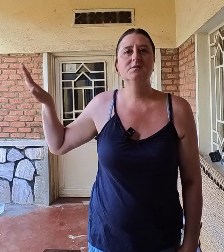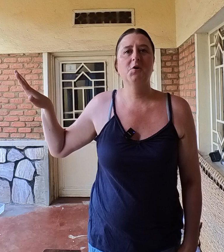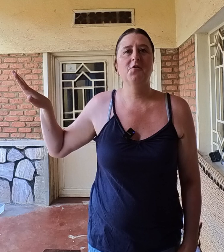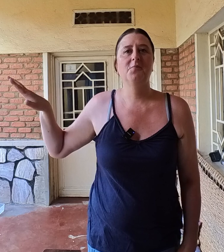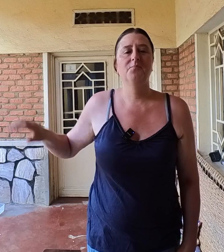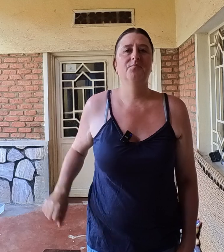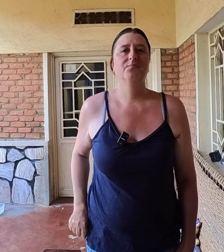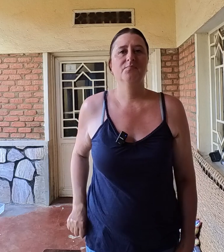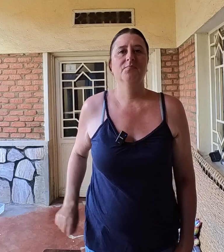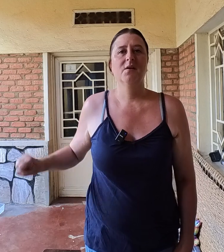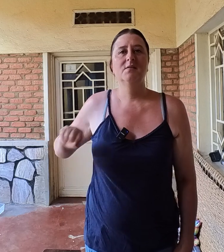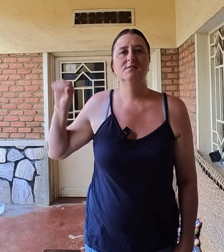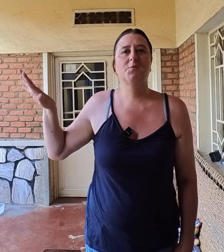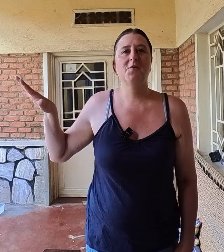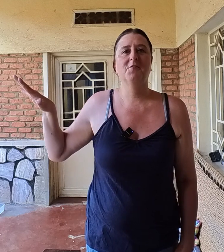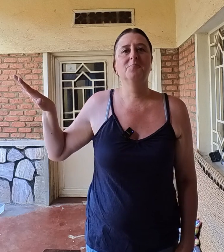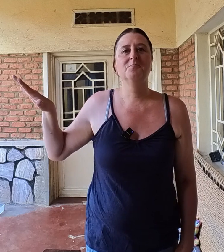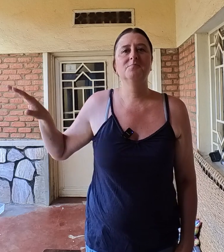Squirrel.